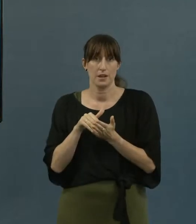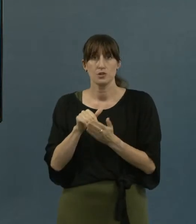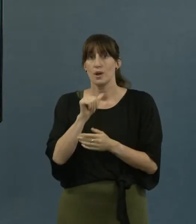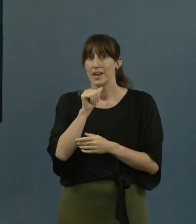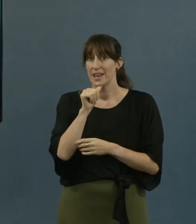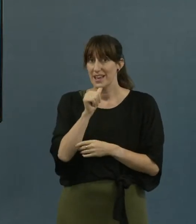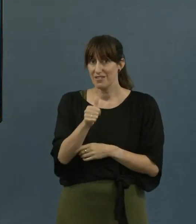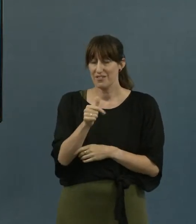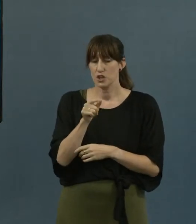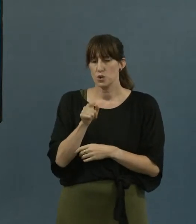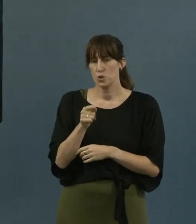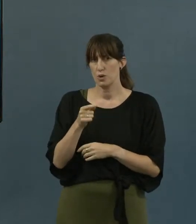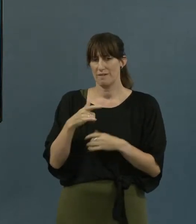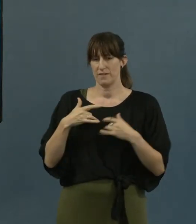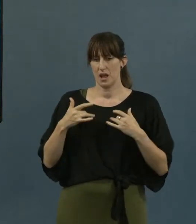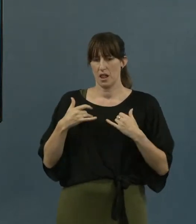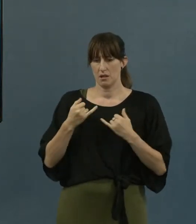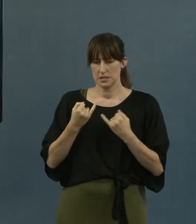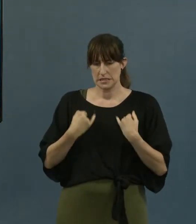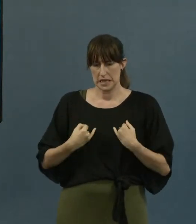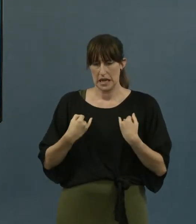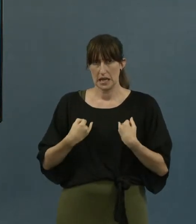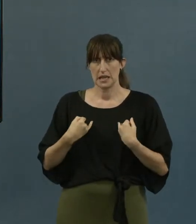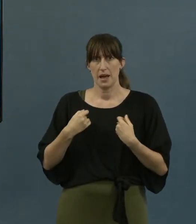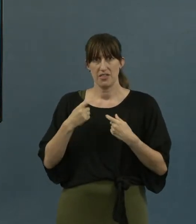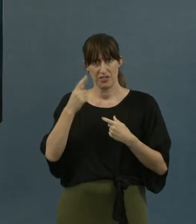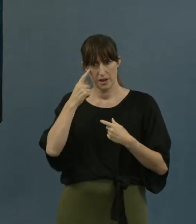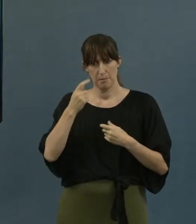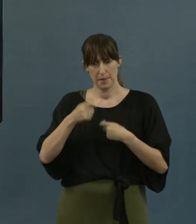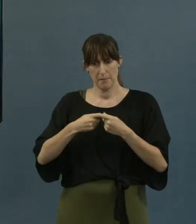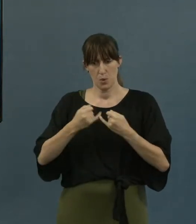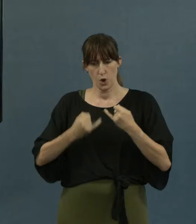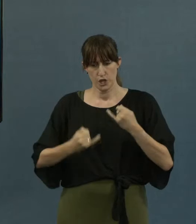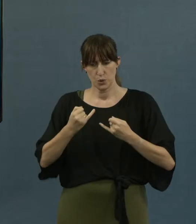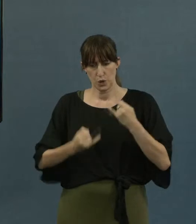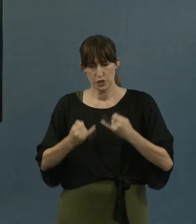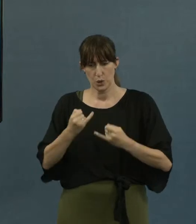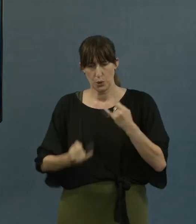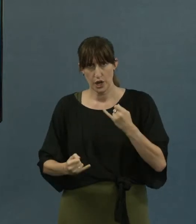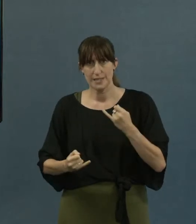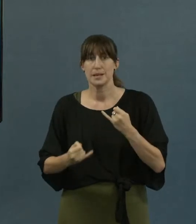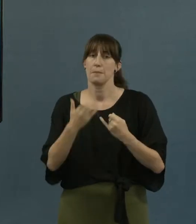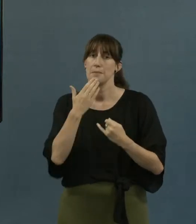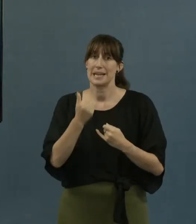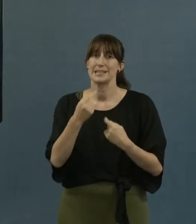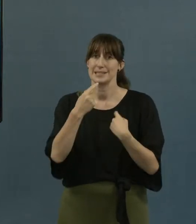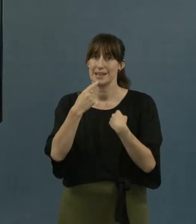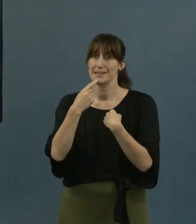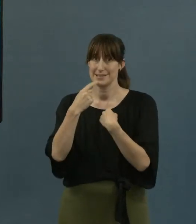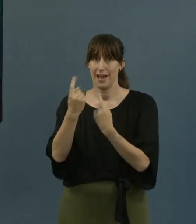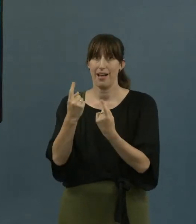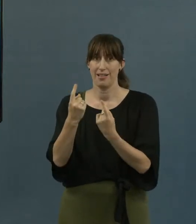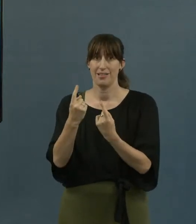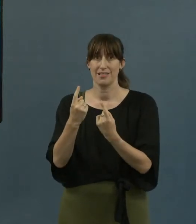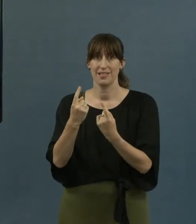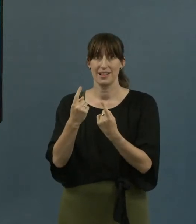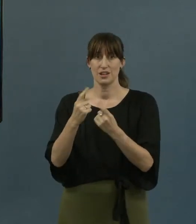us when they think they're becoming more unwell. So we trust people to flak to us when they're getting more unwell